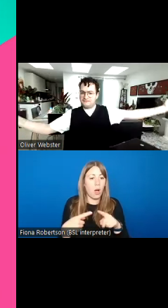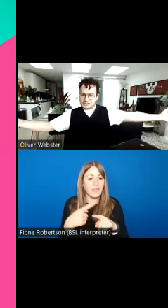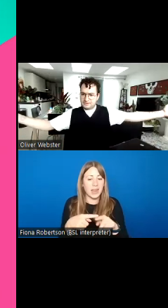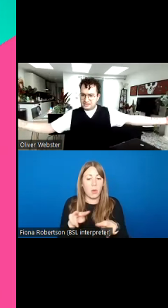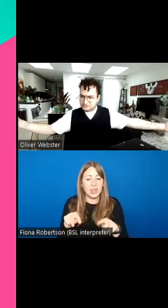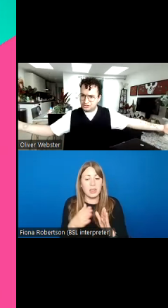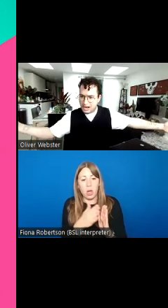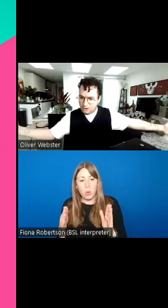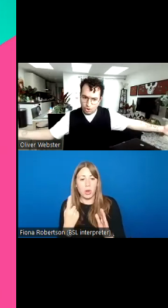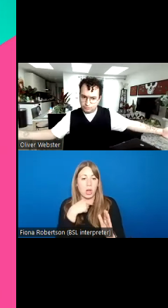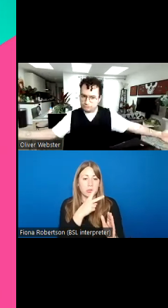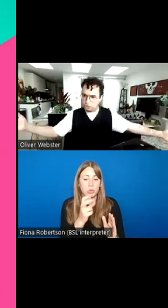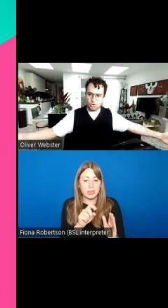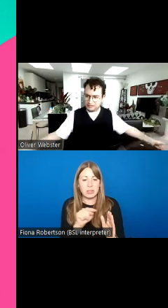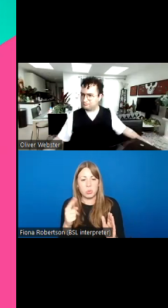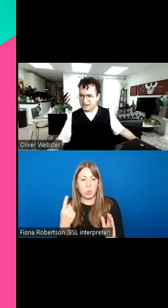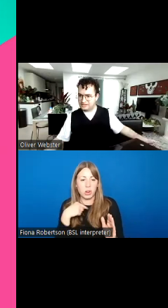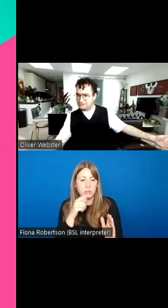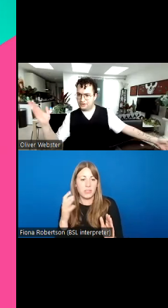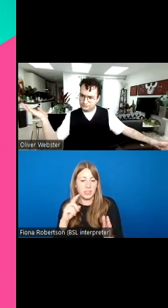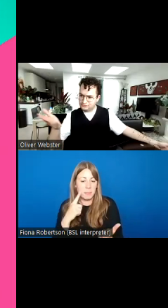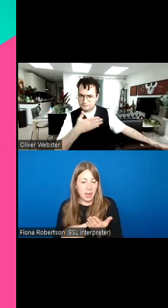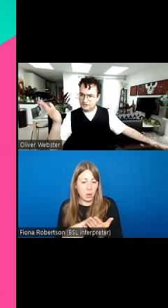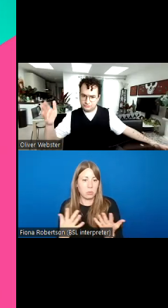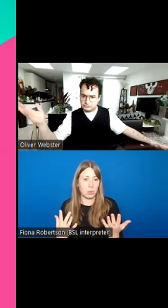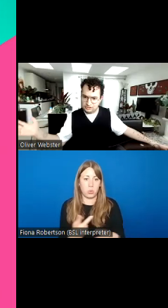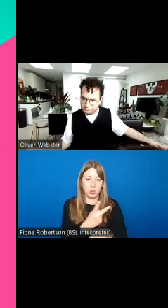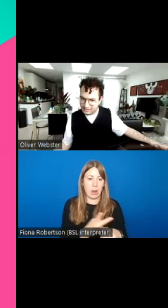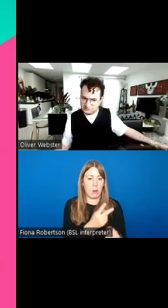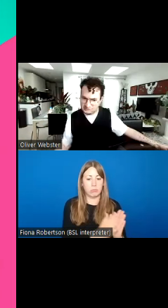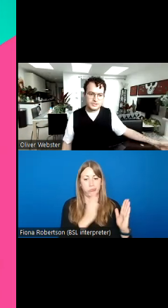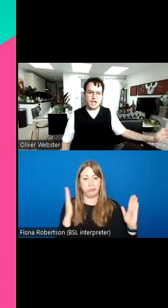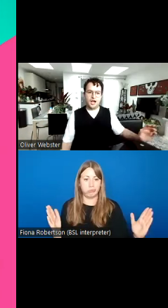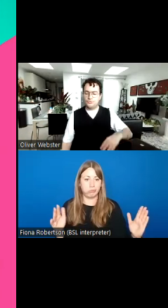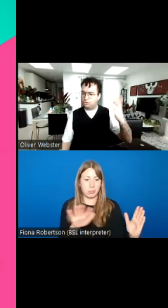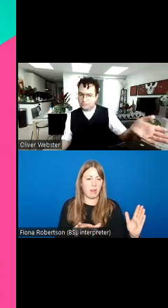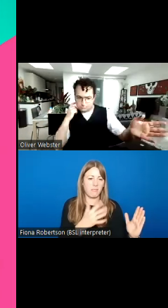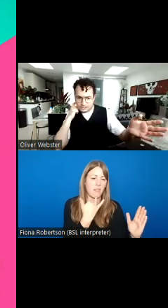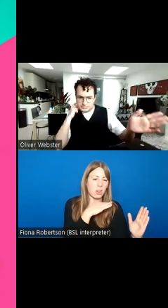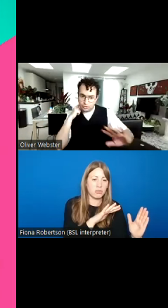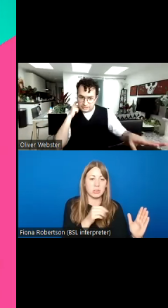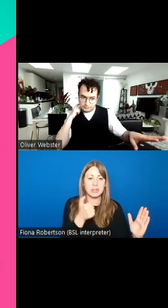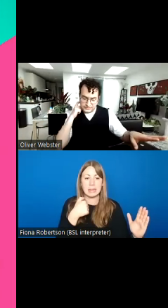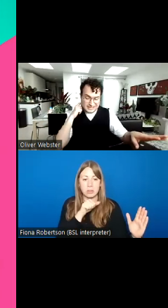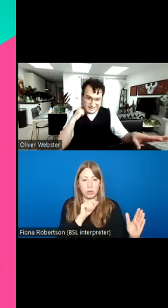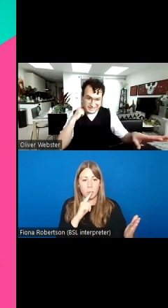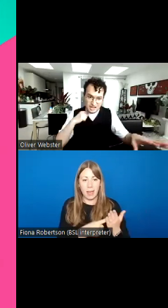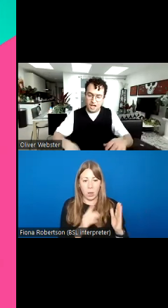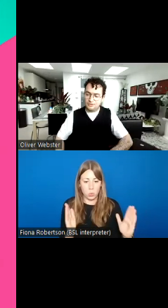If it's a big two-hour long recording, then it's £500, £600. All of those prices don't include VAT,